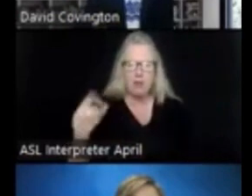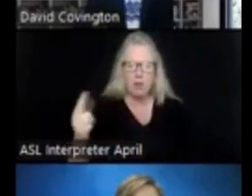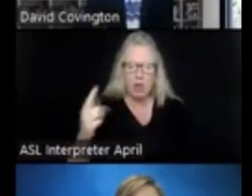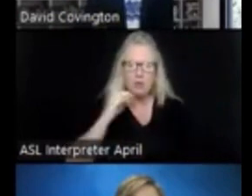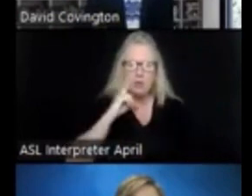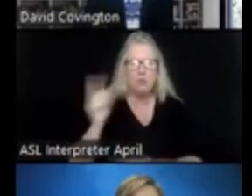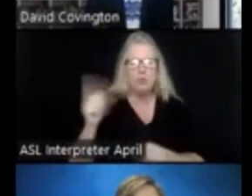PRESENTATION.